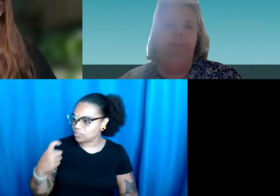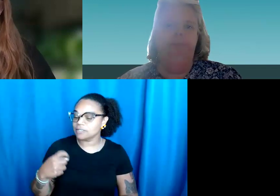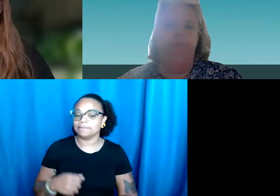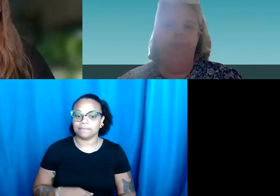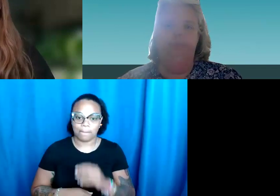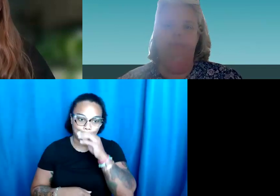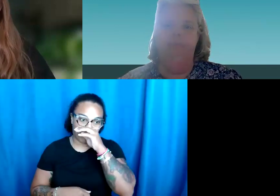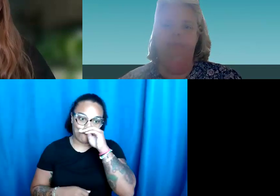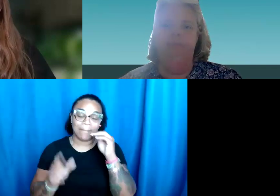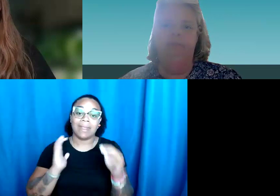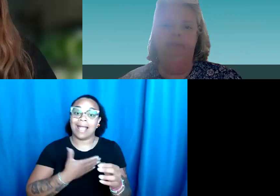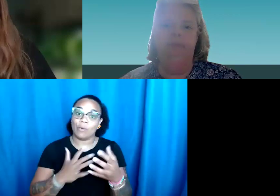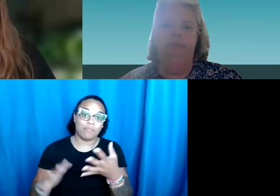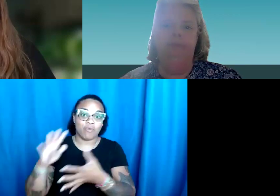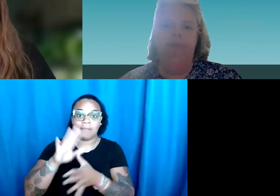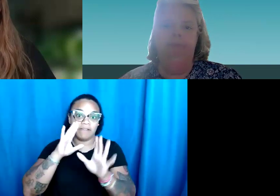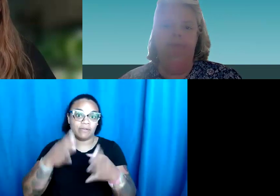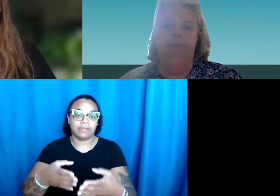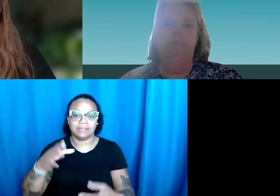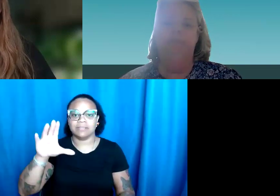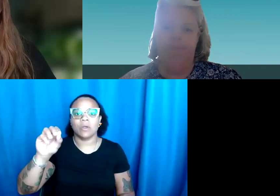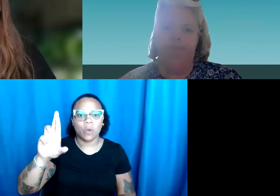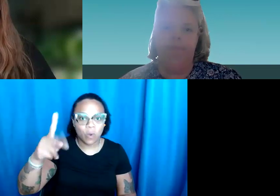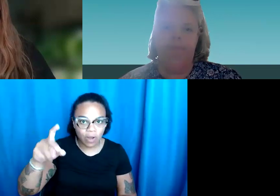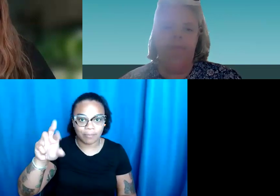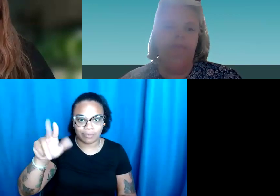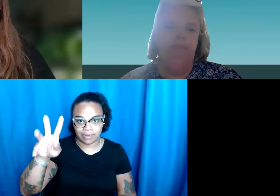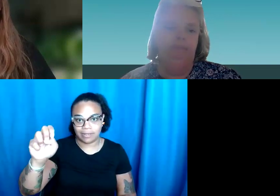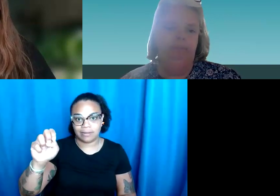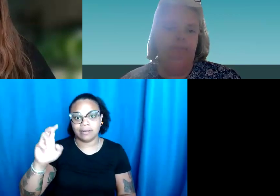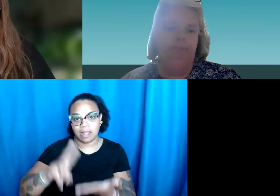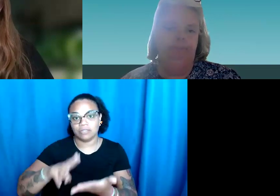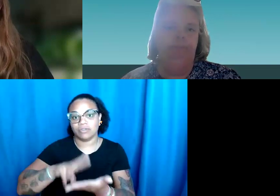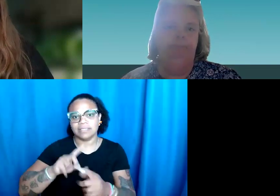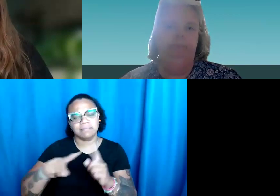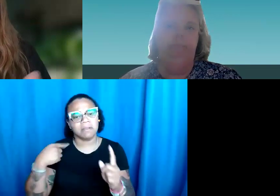Our primary focus is around corporate contracts but we often work with people who have both